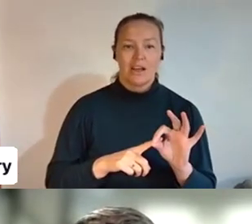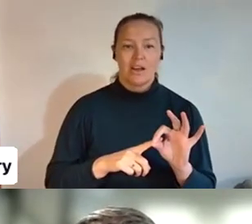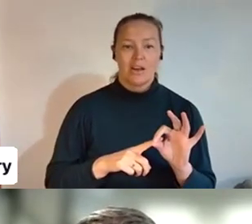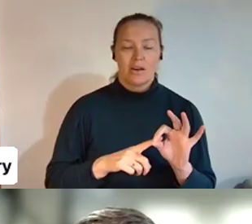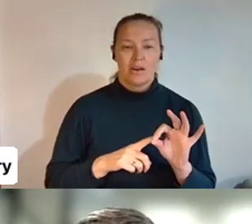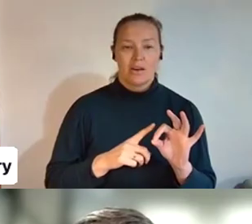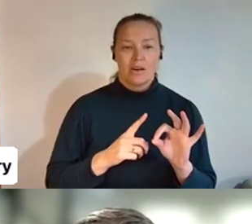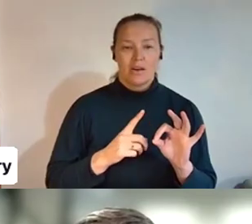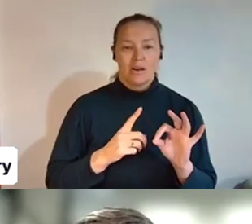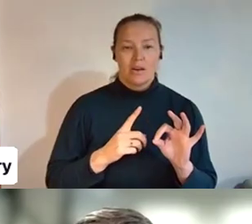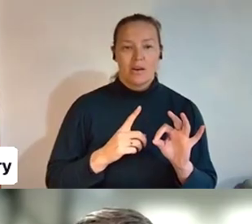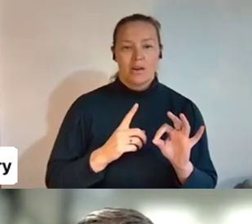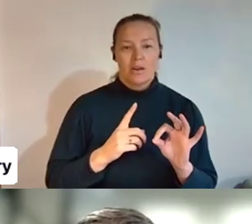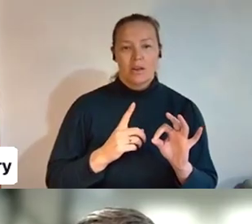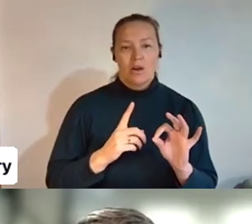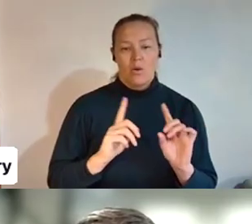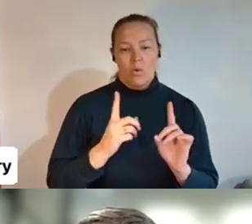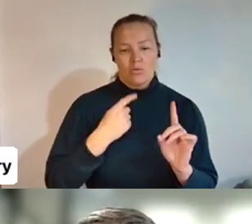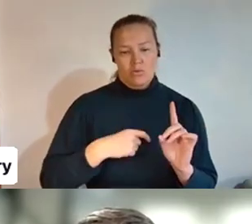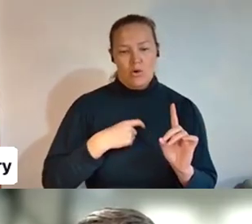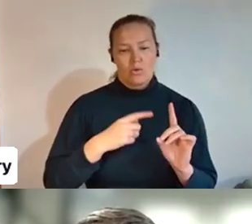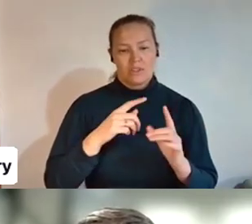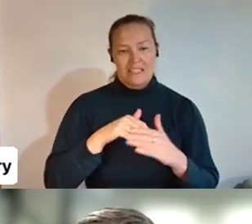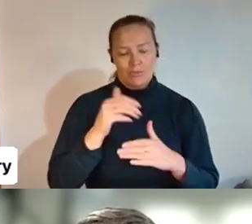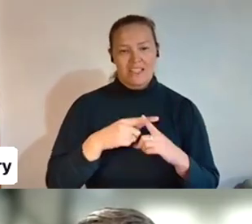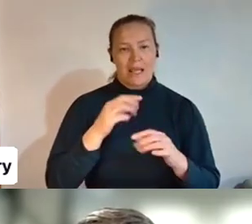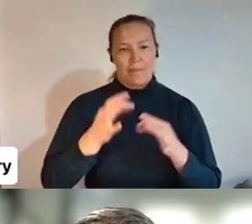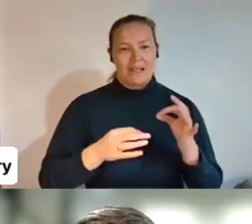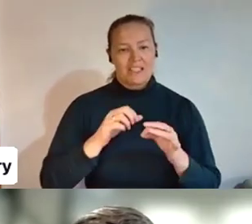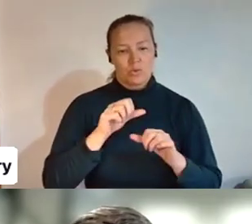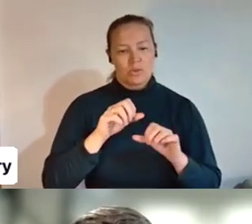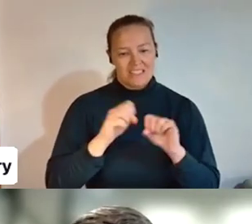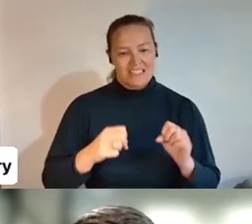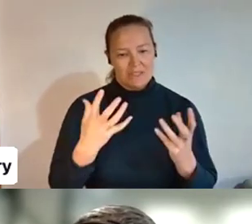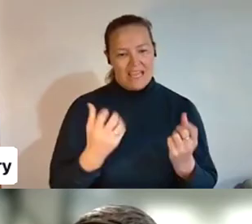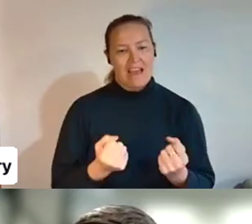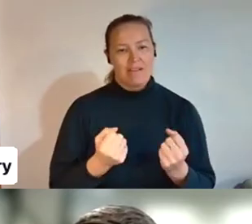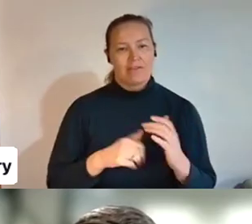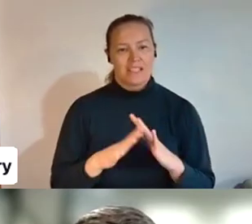democratic systems play in providing inclusion and belonging, from where do we stand from an identity